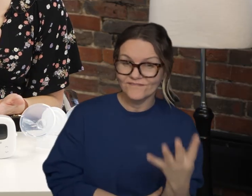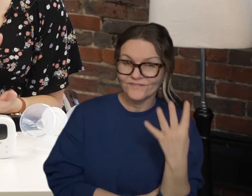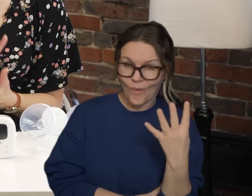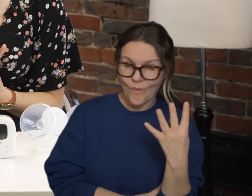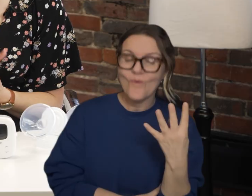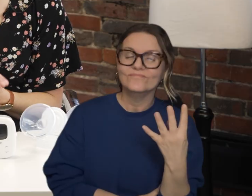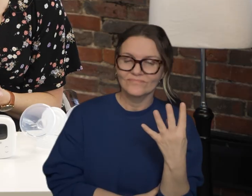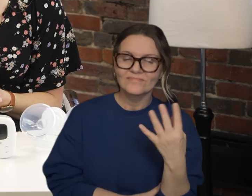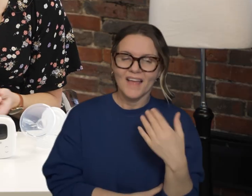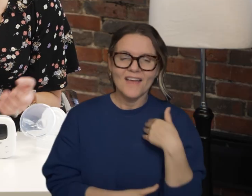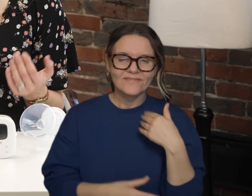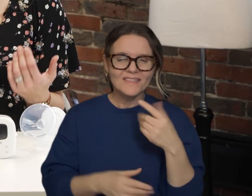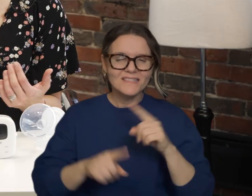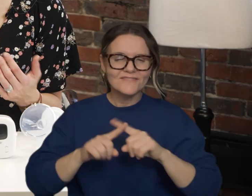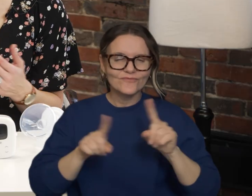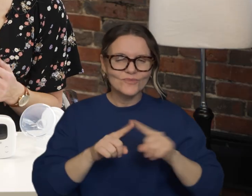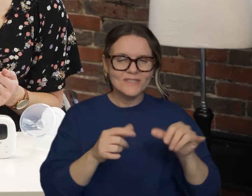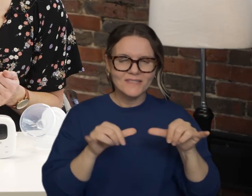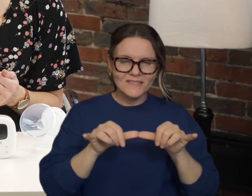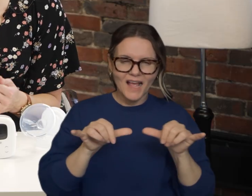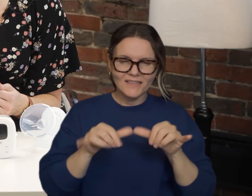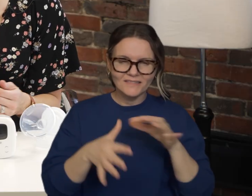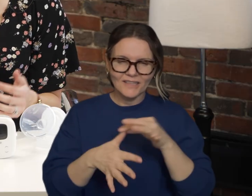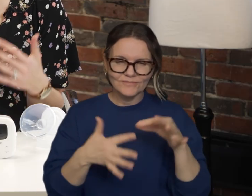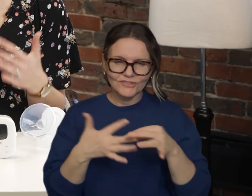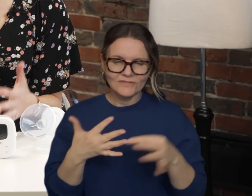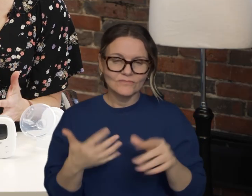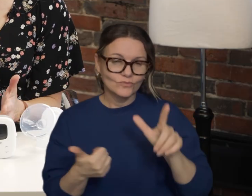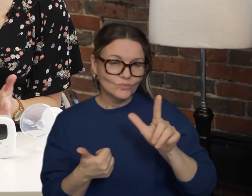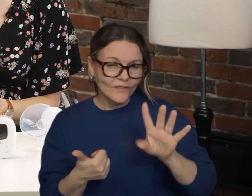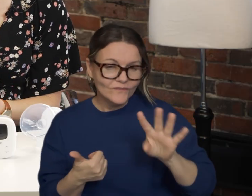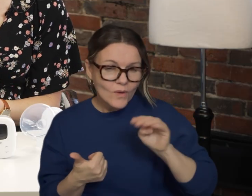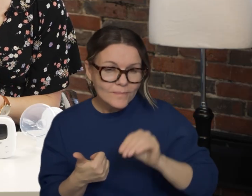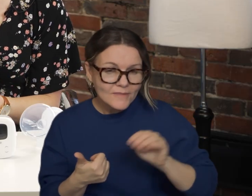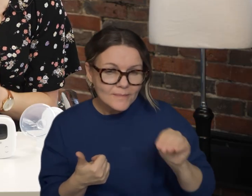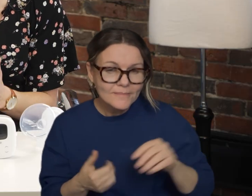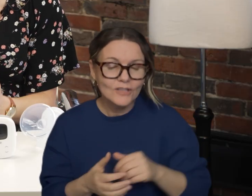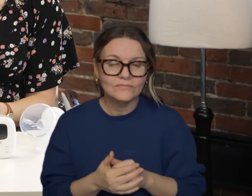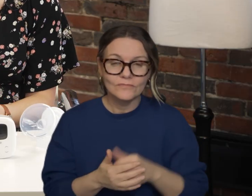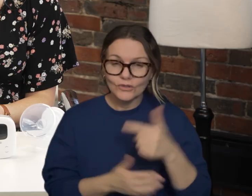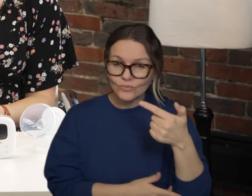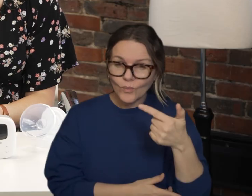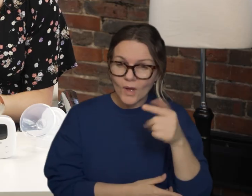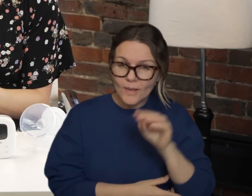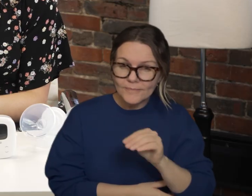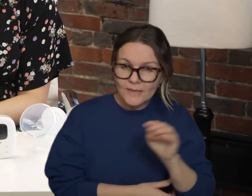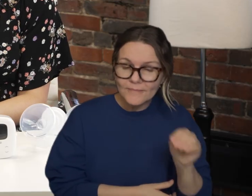have four is because there are two size options so Cimilre will give you a set of 24 mm and a set of